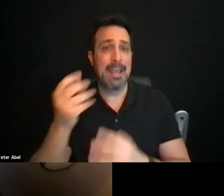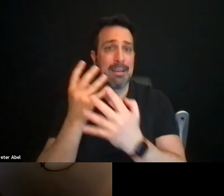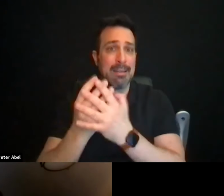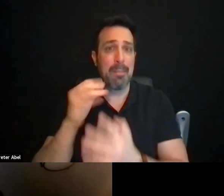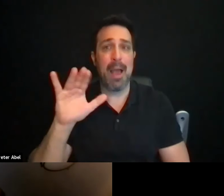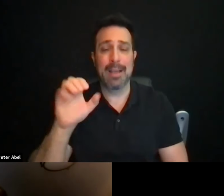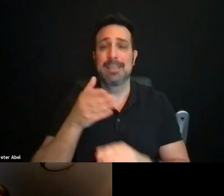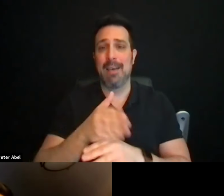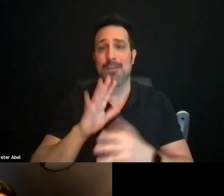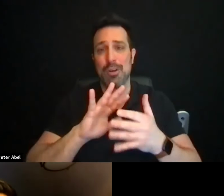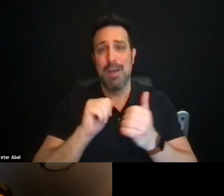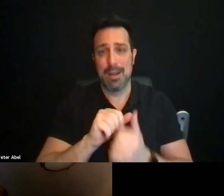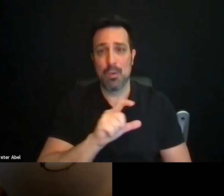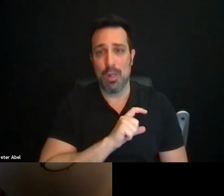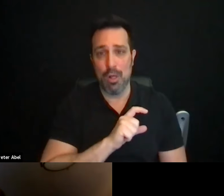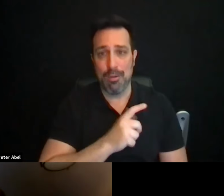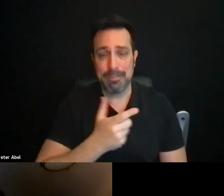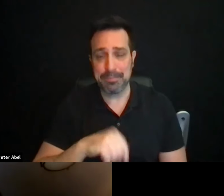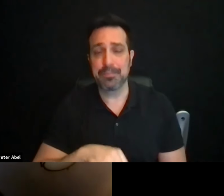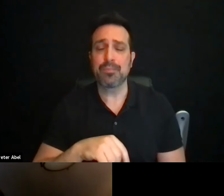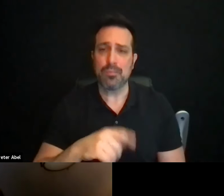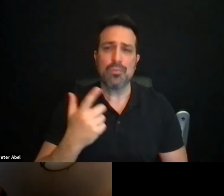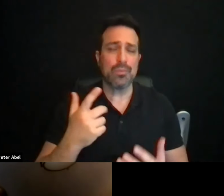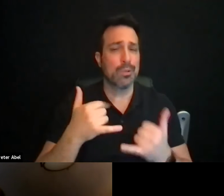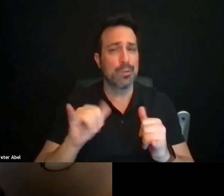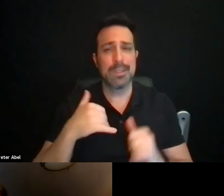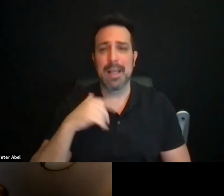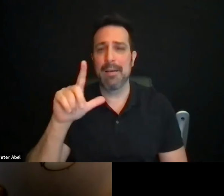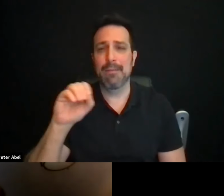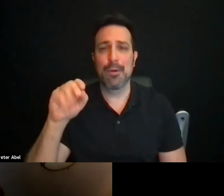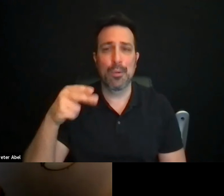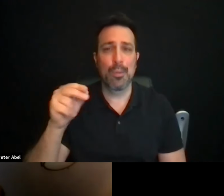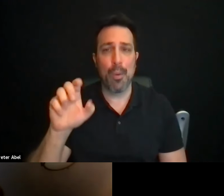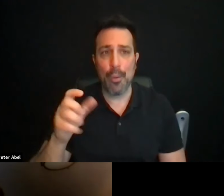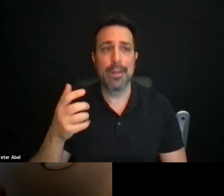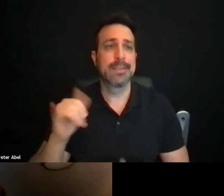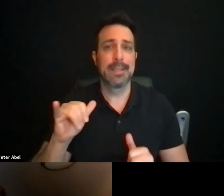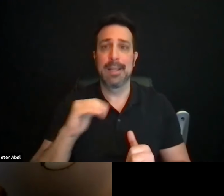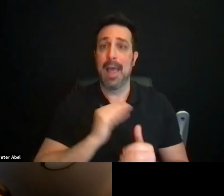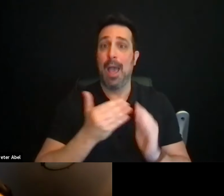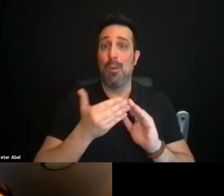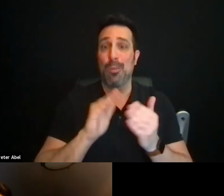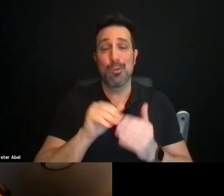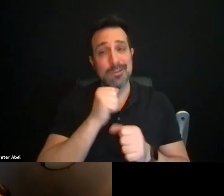that we are still hearing stories coming into 2020 and 2021 of people being detained by